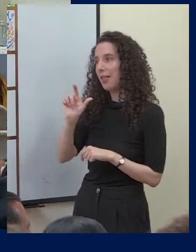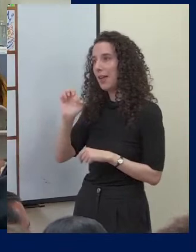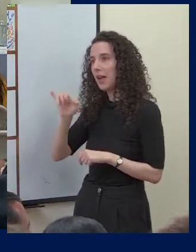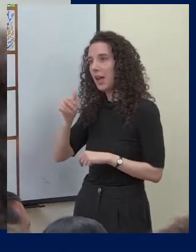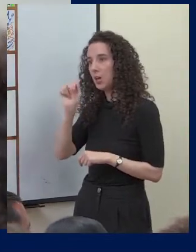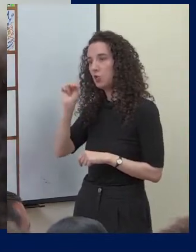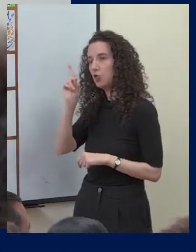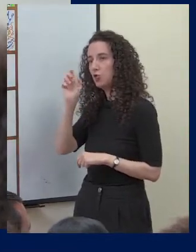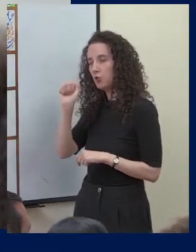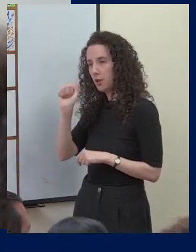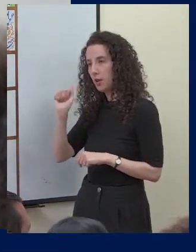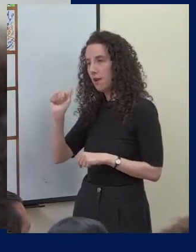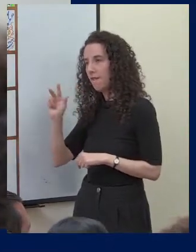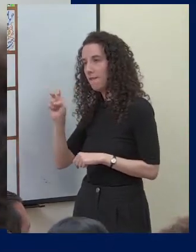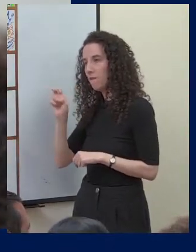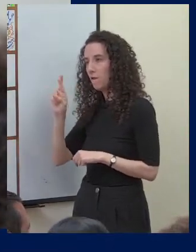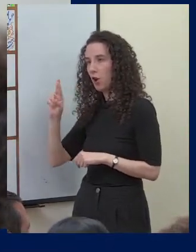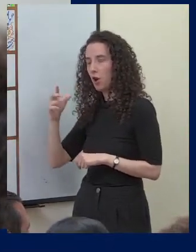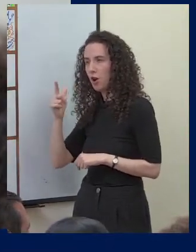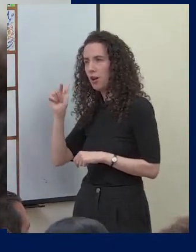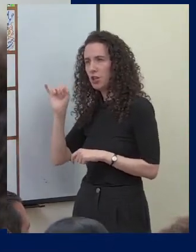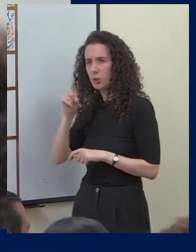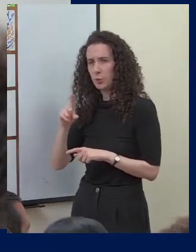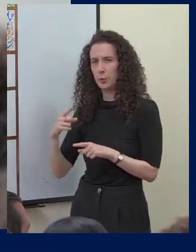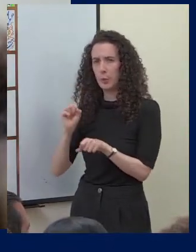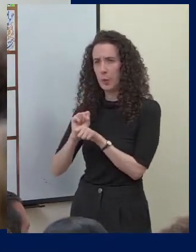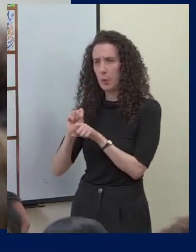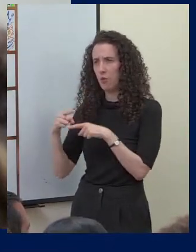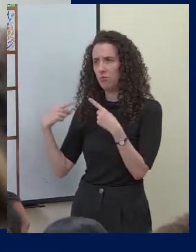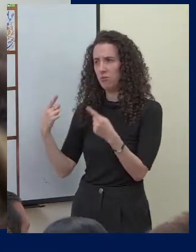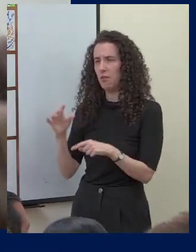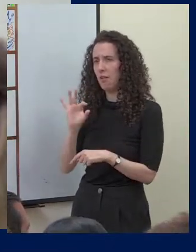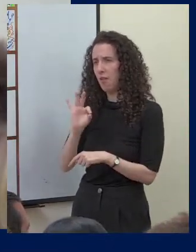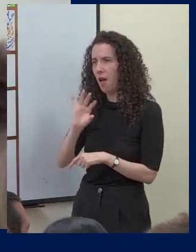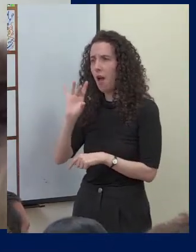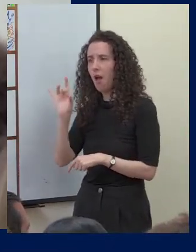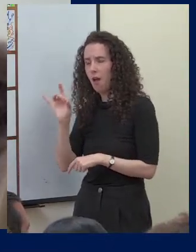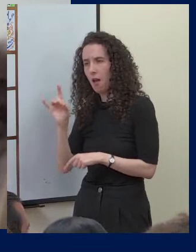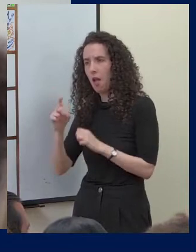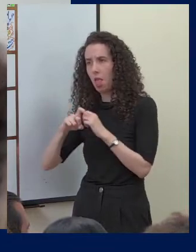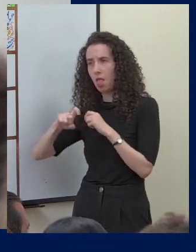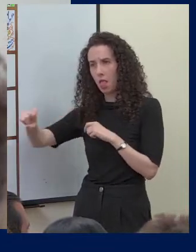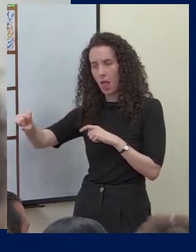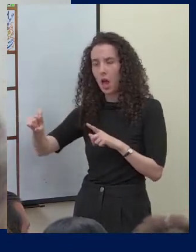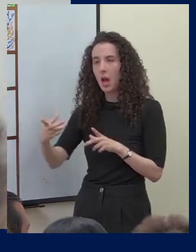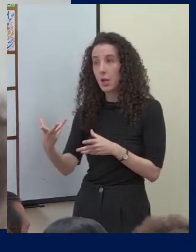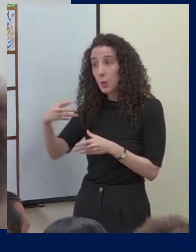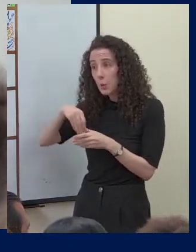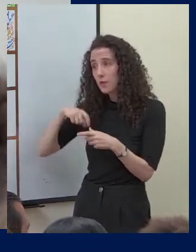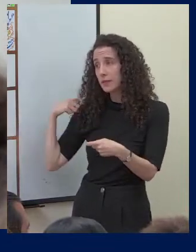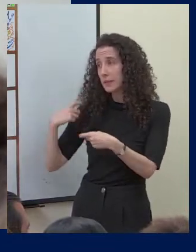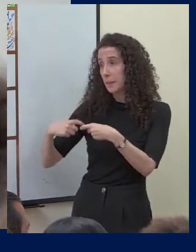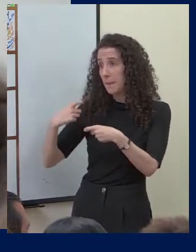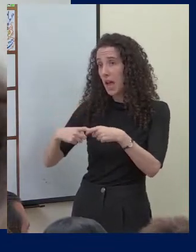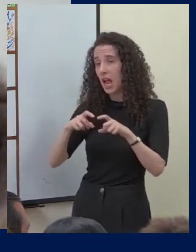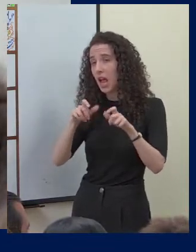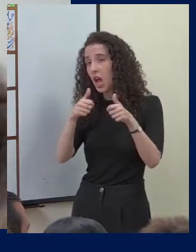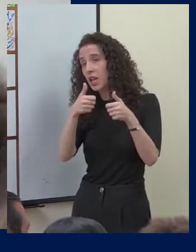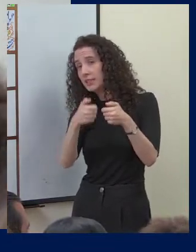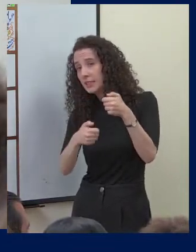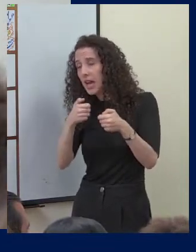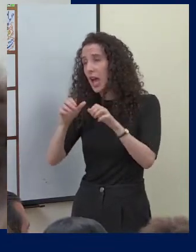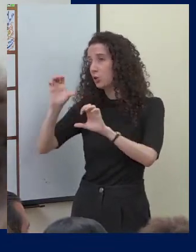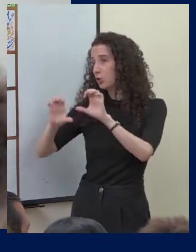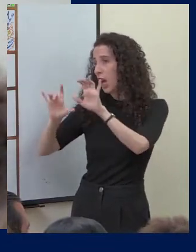Your been working with the 988 line and inclusion of Spanish text and chat, what do you think